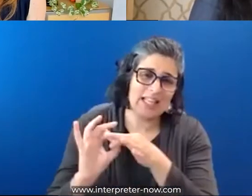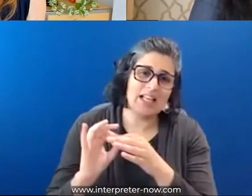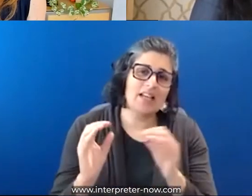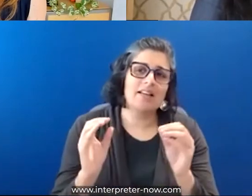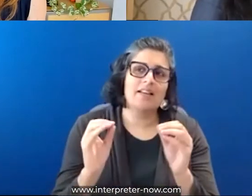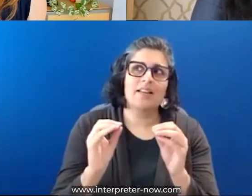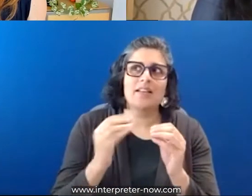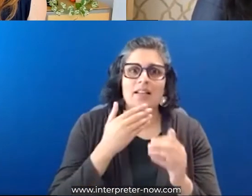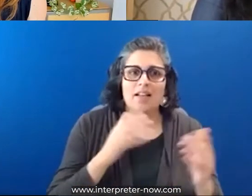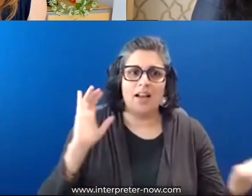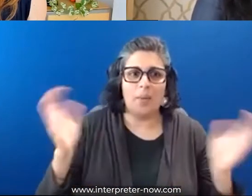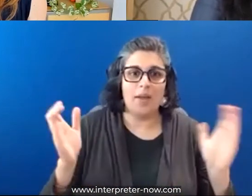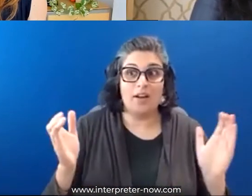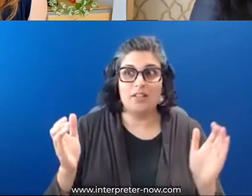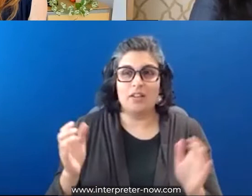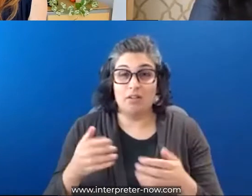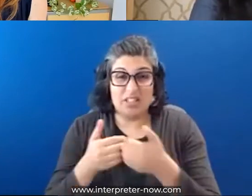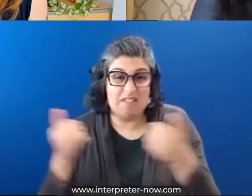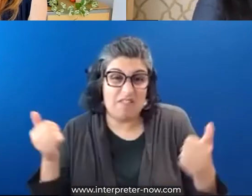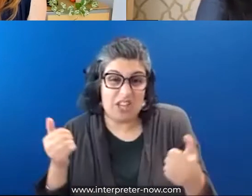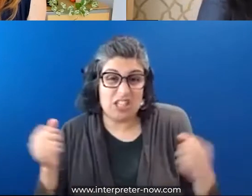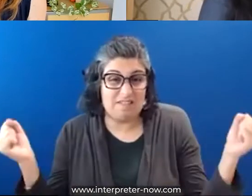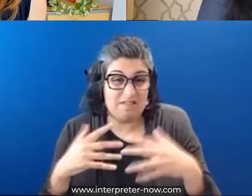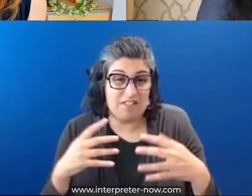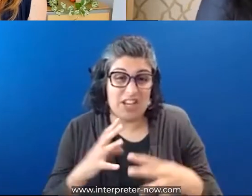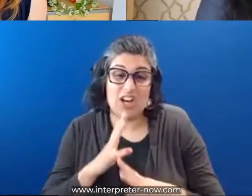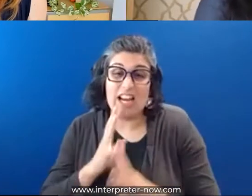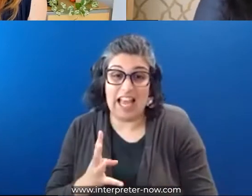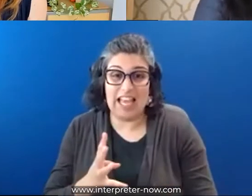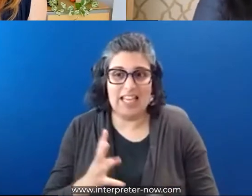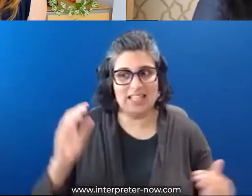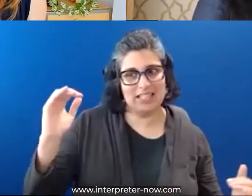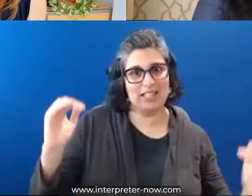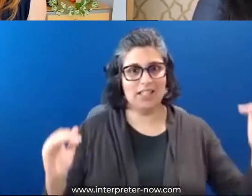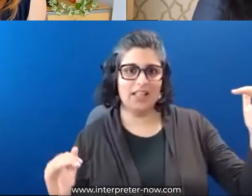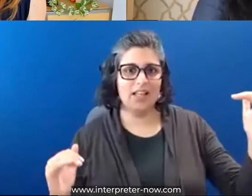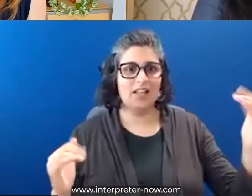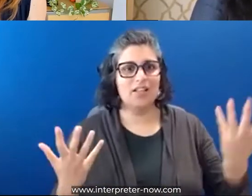the division, and the hate, it's going to be an uphill battle. So, I guess this is someplace where I don't have a ton of optimism here, either.